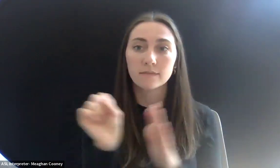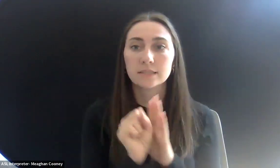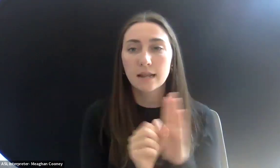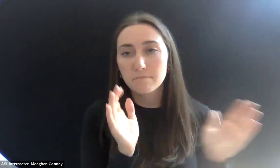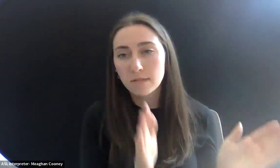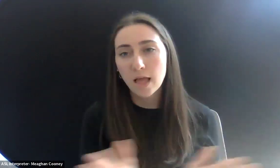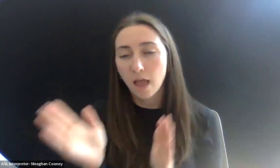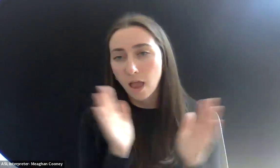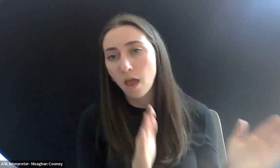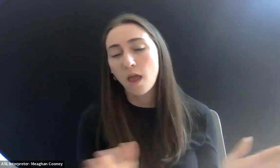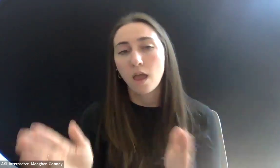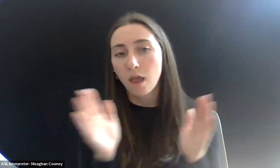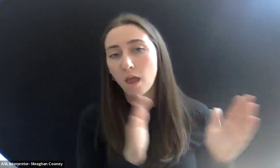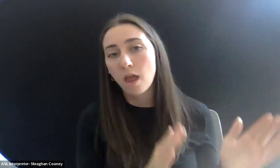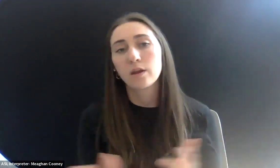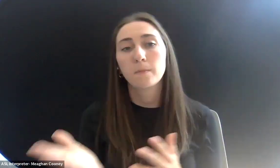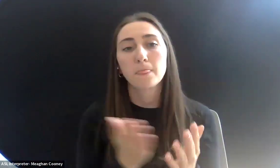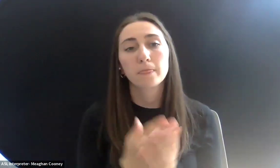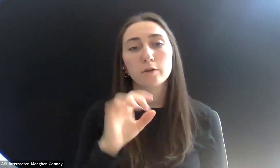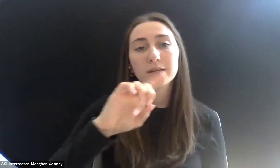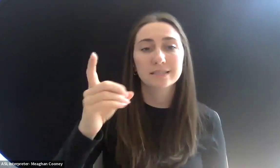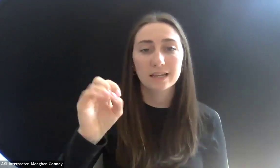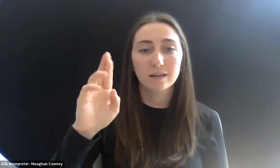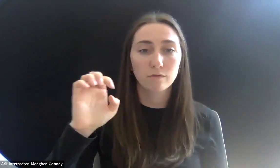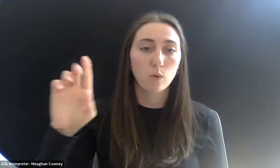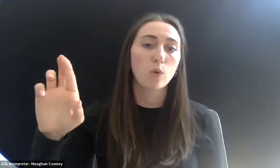planning, including through Executive Order 56569 by